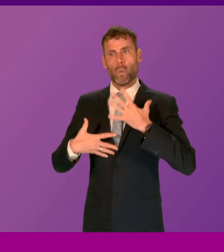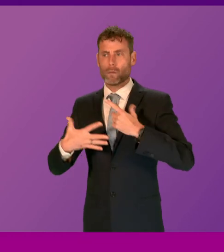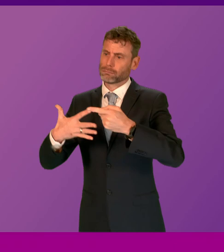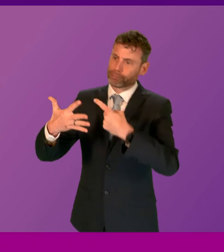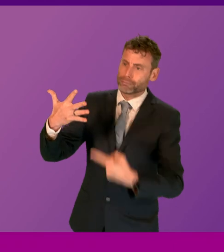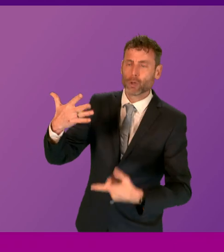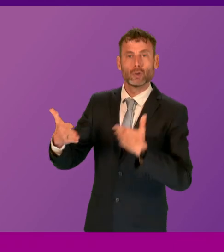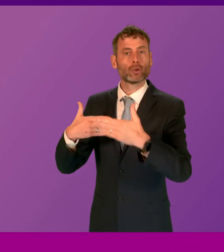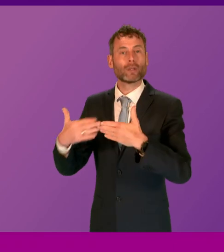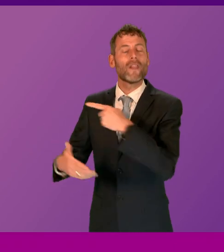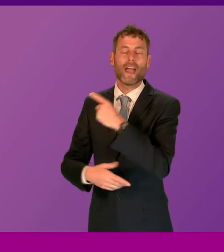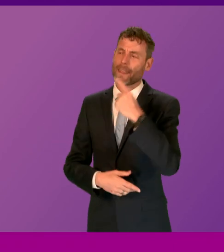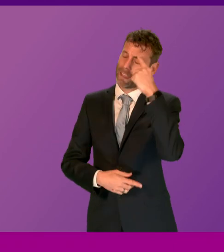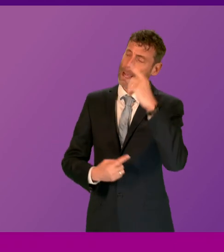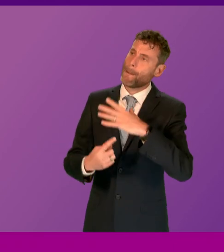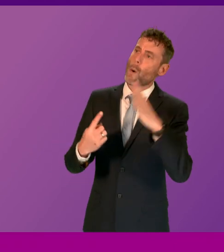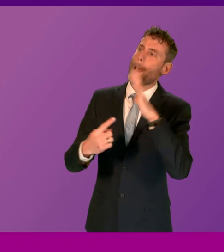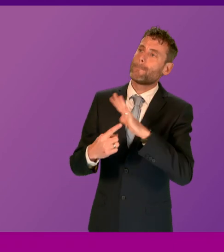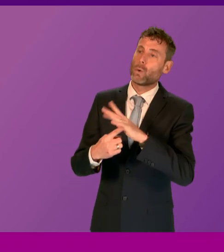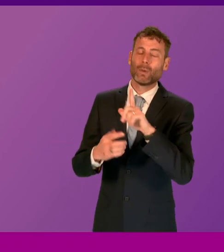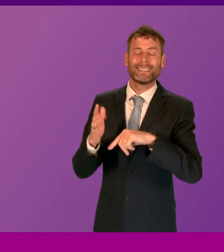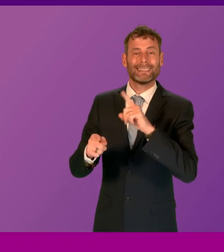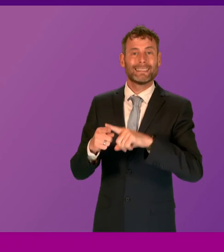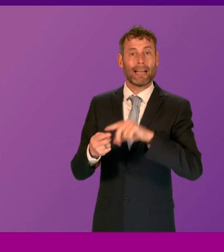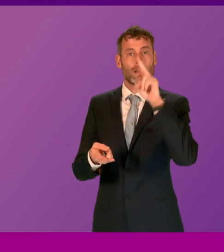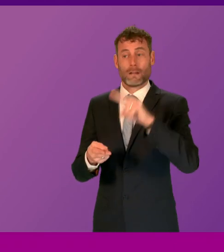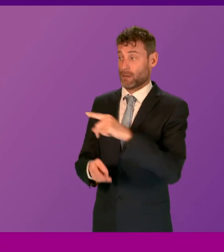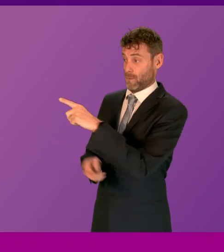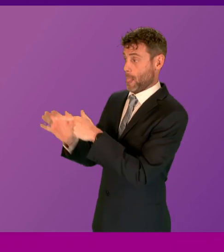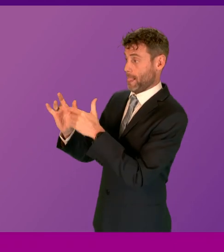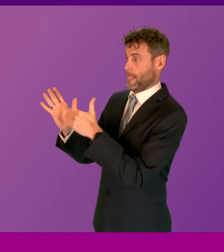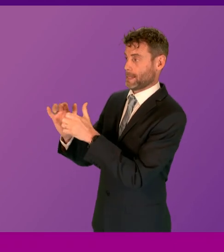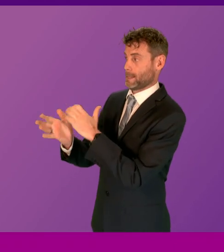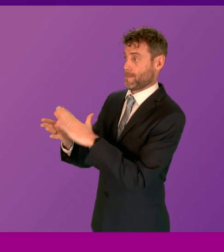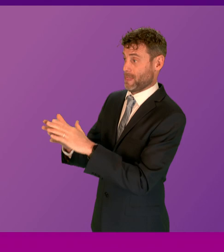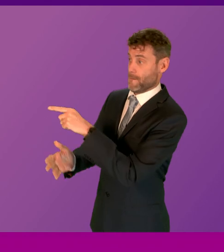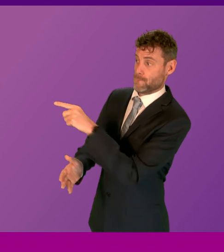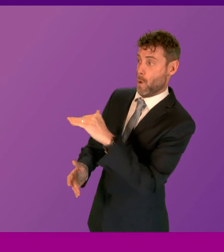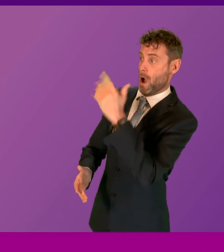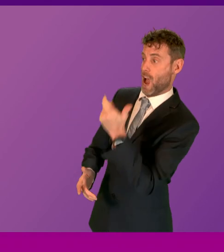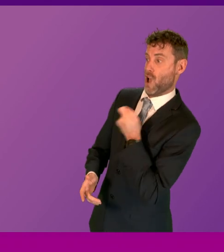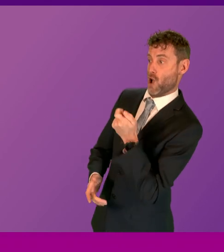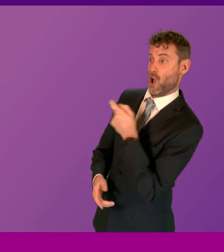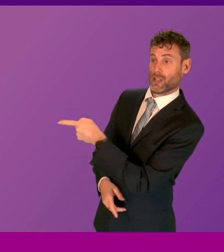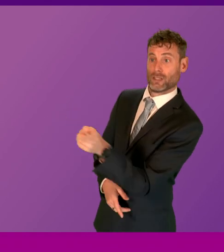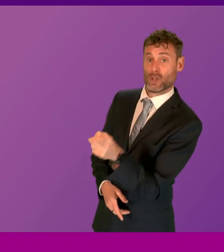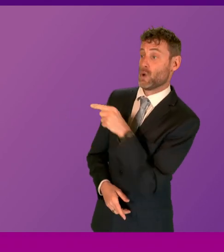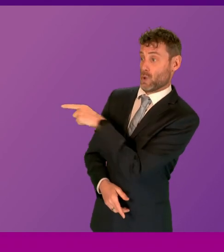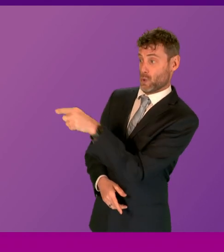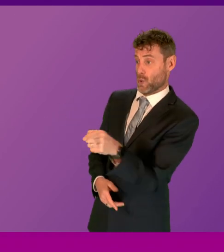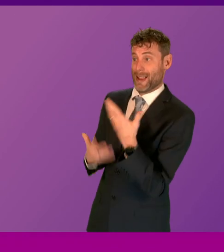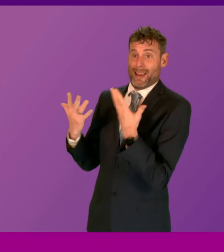a tax cut for Liz Smith and other higher earners to the tune of £1,500, while at the same